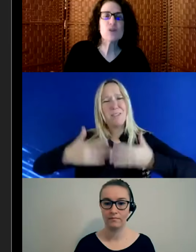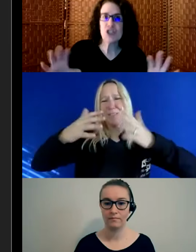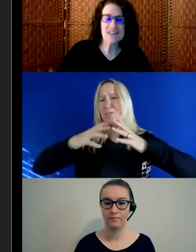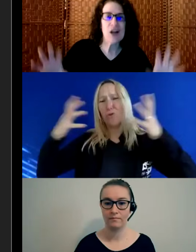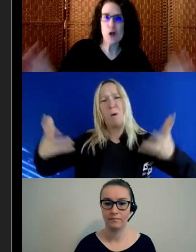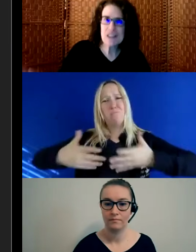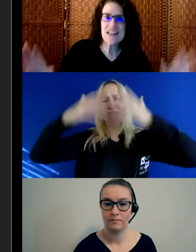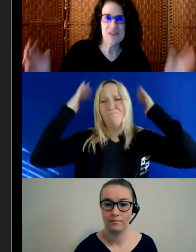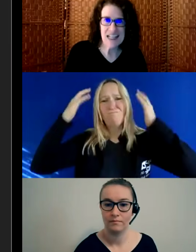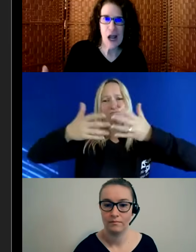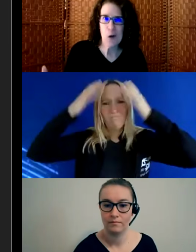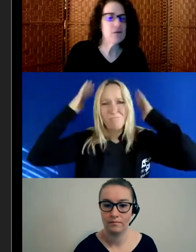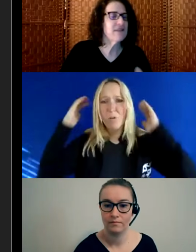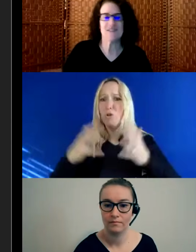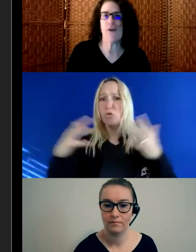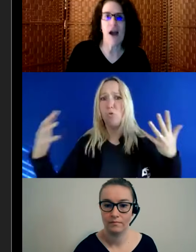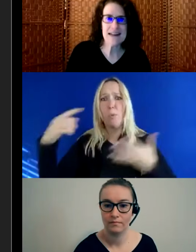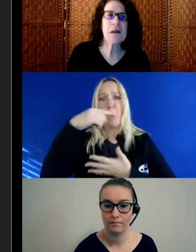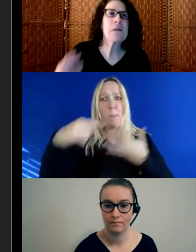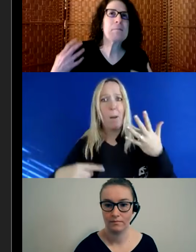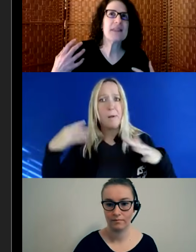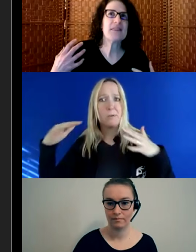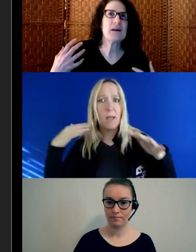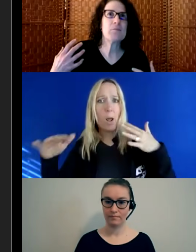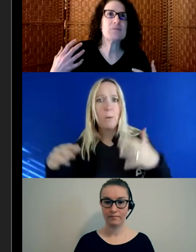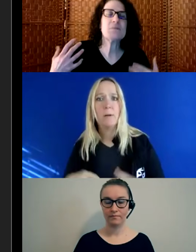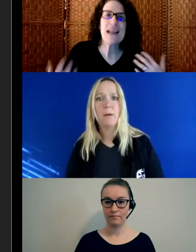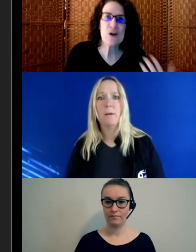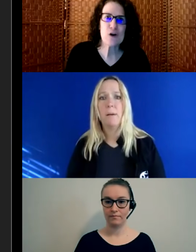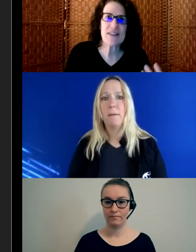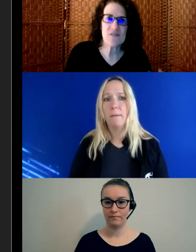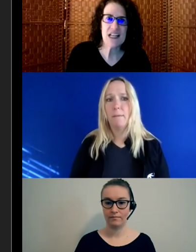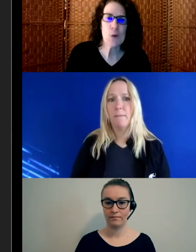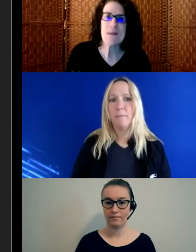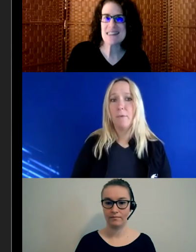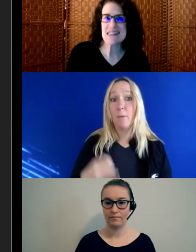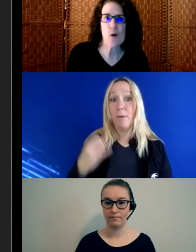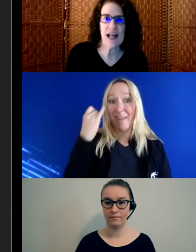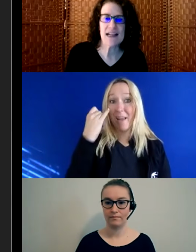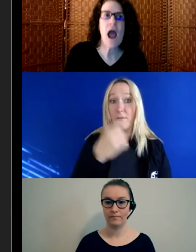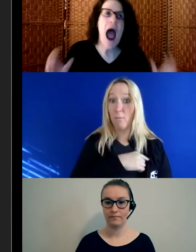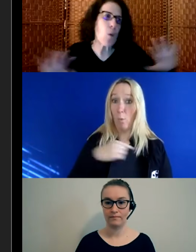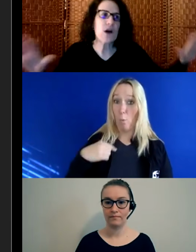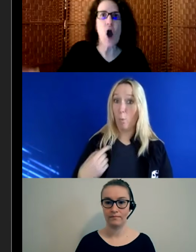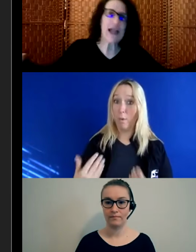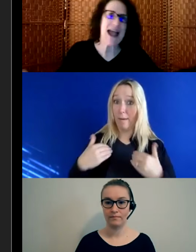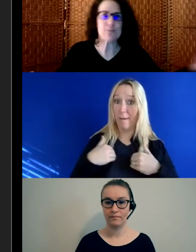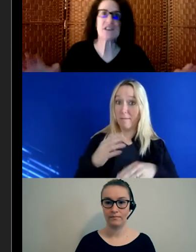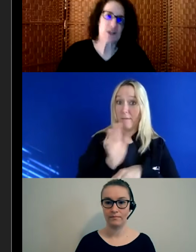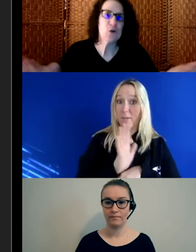If it was just an artsy video, that's fine, but the speaker in the video made it sound like, "I want all captions to do this.